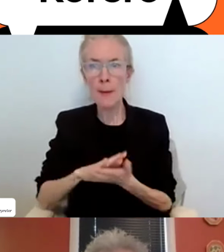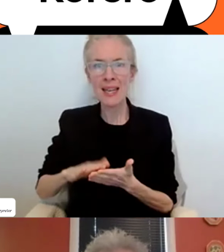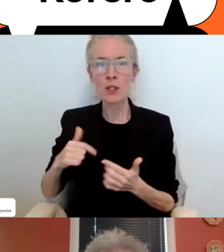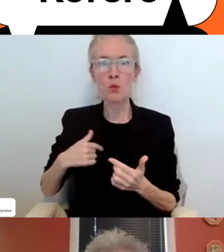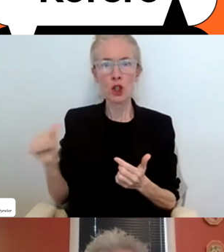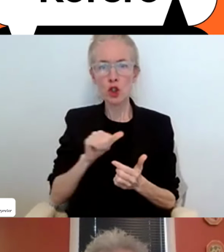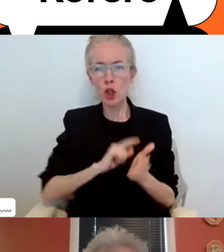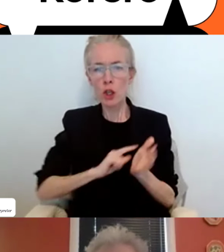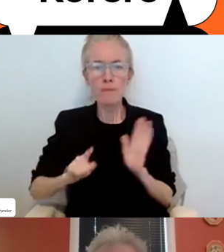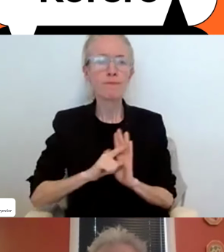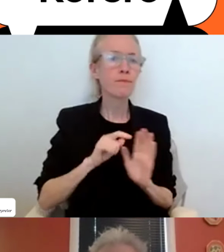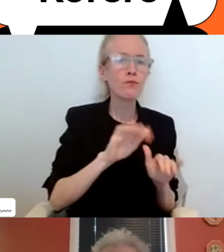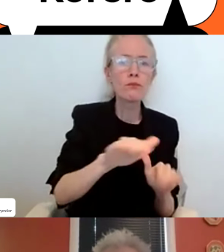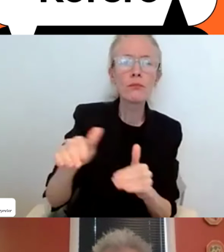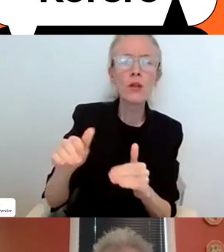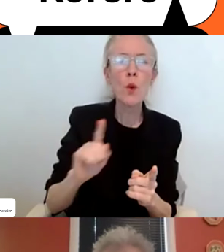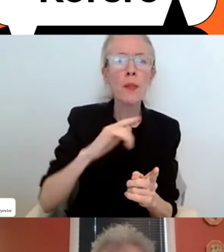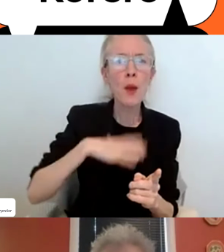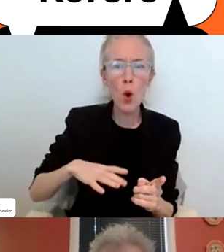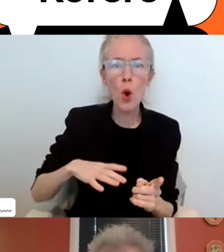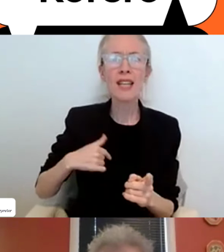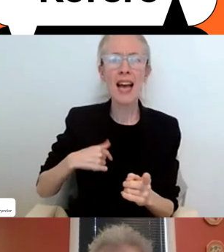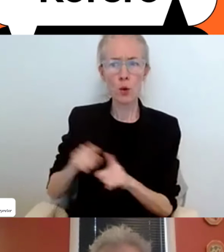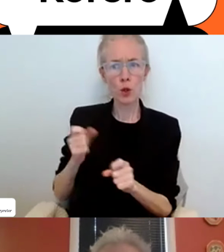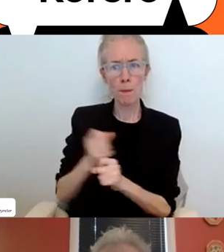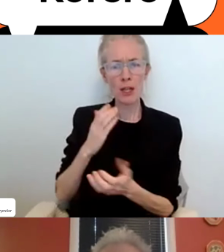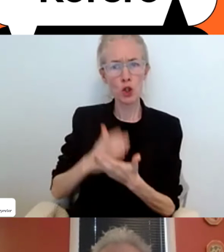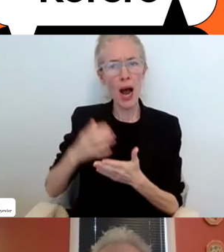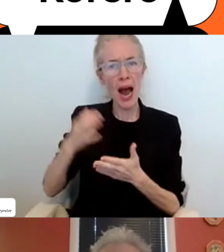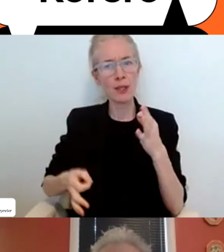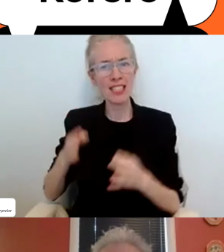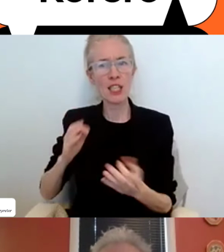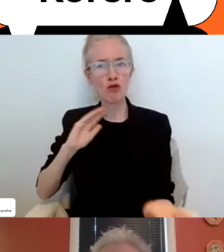on their behalf as well as the people who might have the loudest